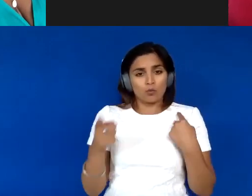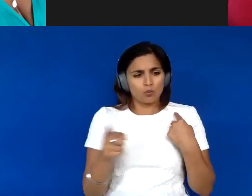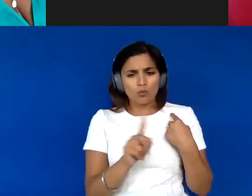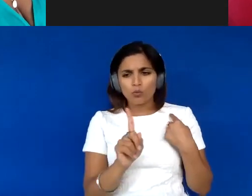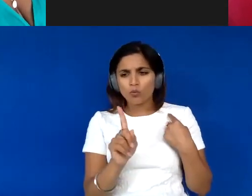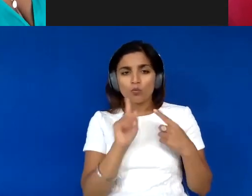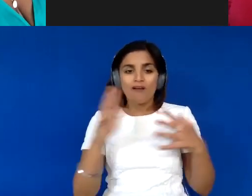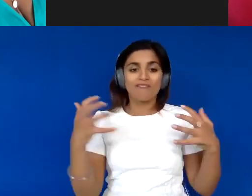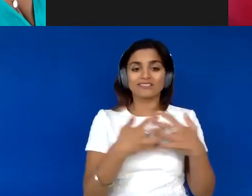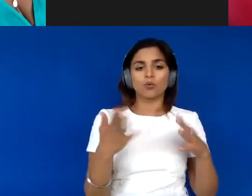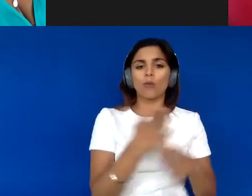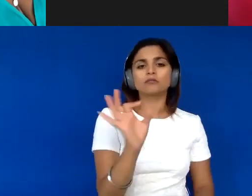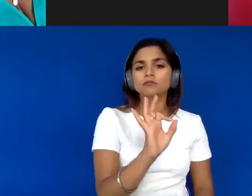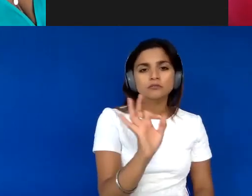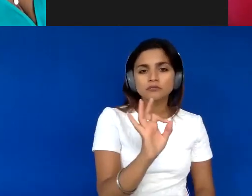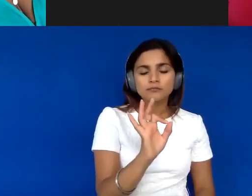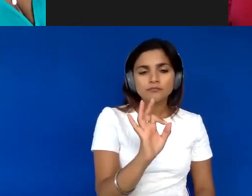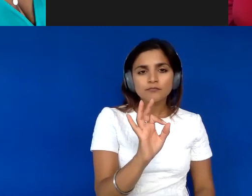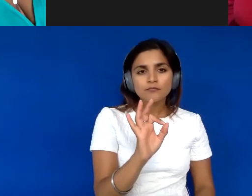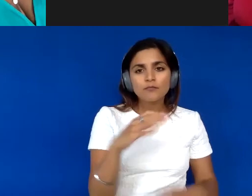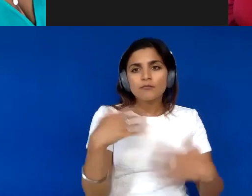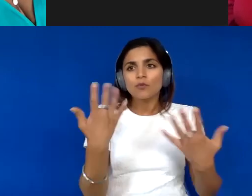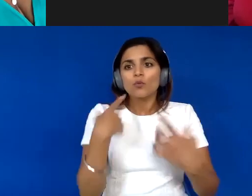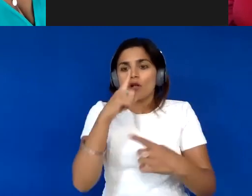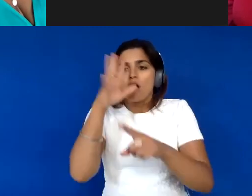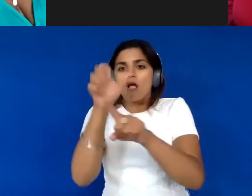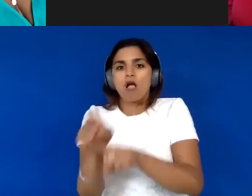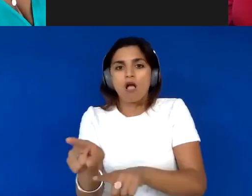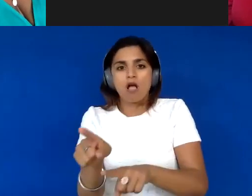a lupus rash on Black skin, on life, if you're trying to get diagnosed the same way